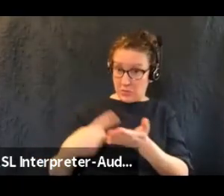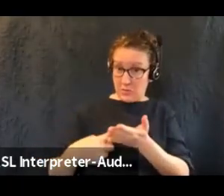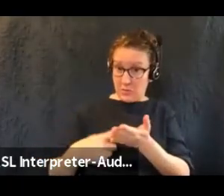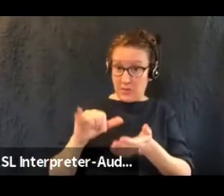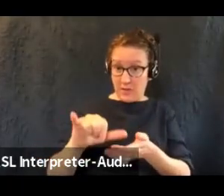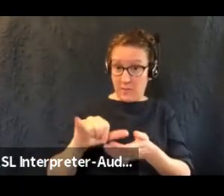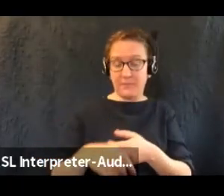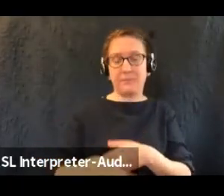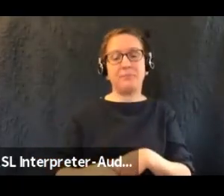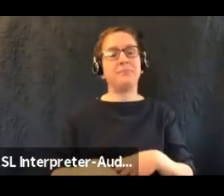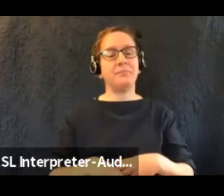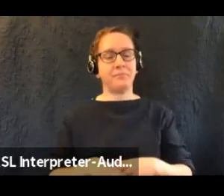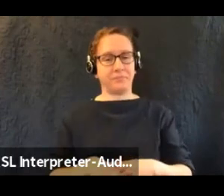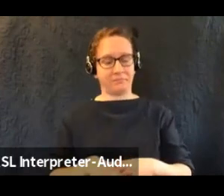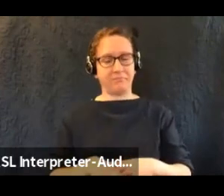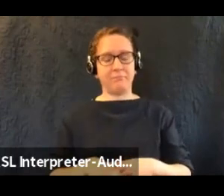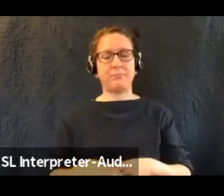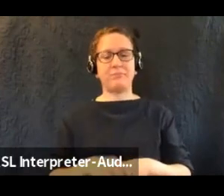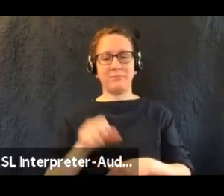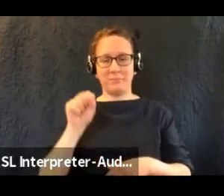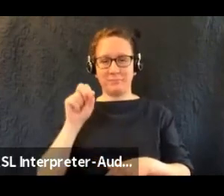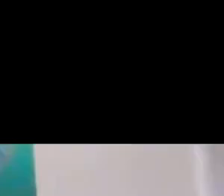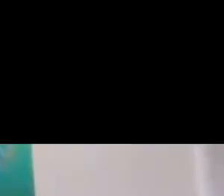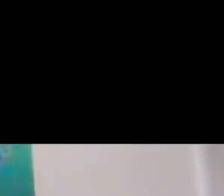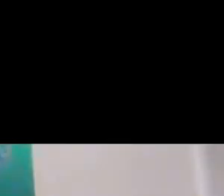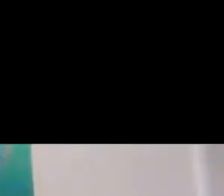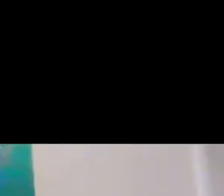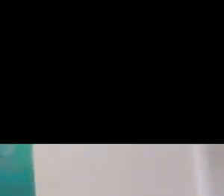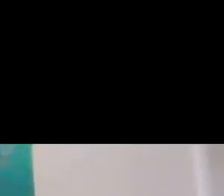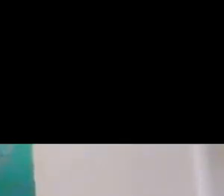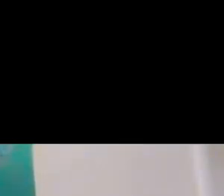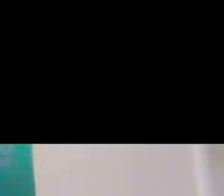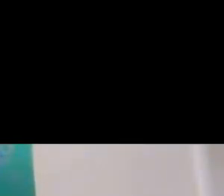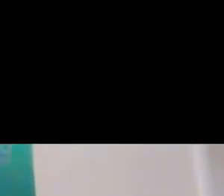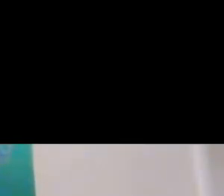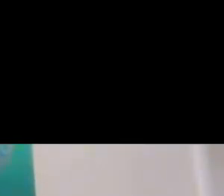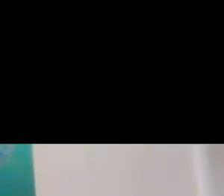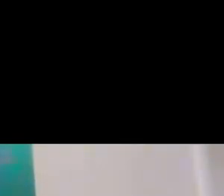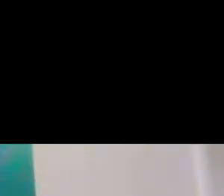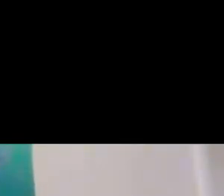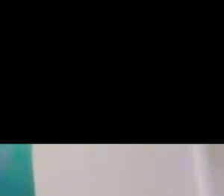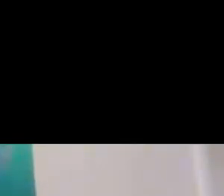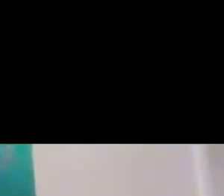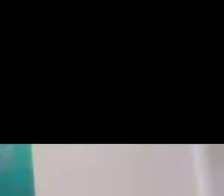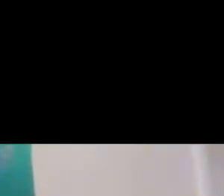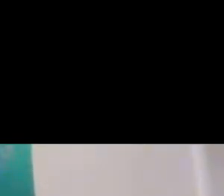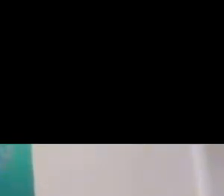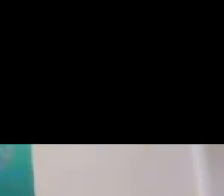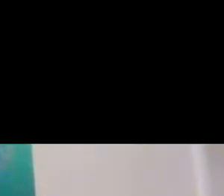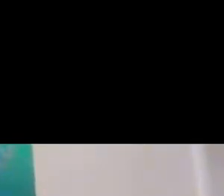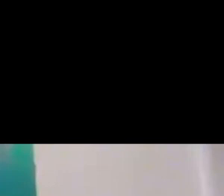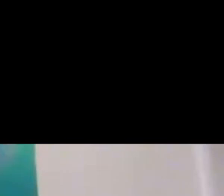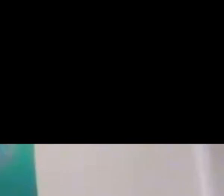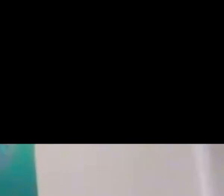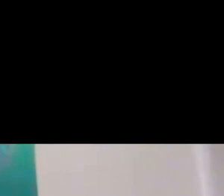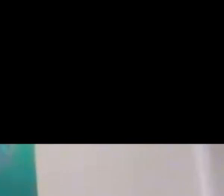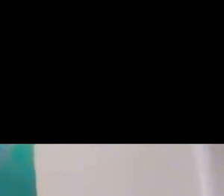Sure, so I believe that ECA or the office of international visitors has